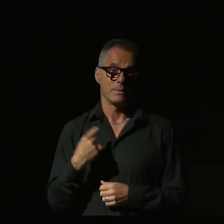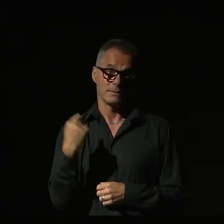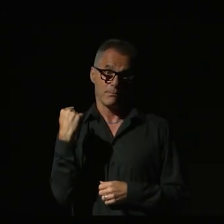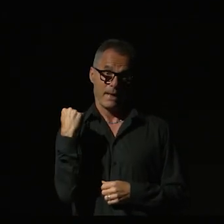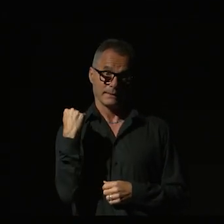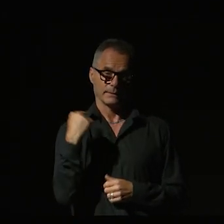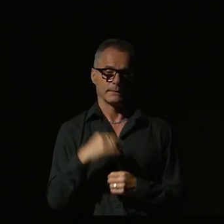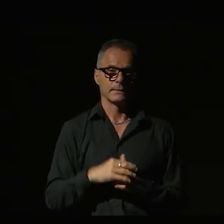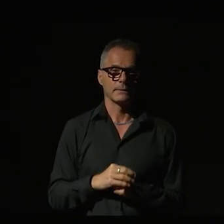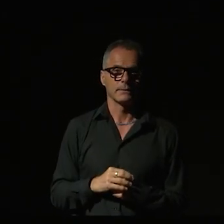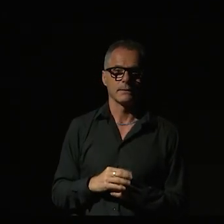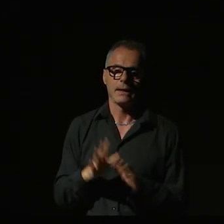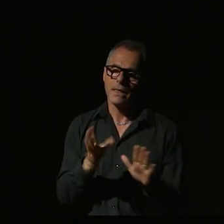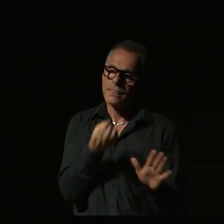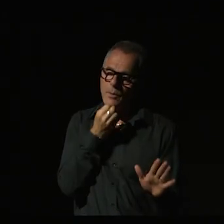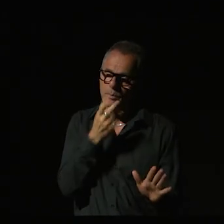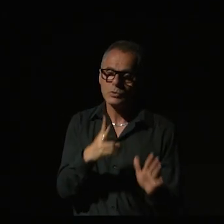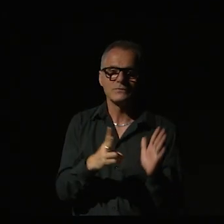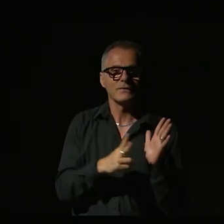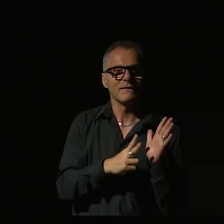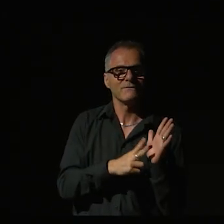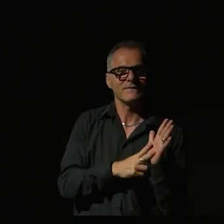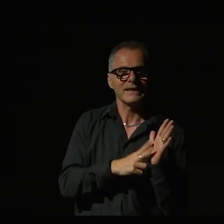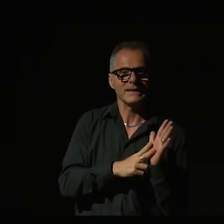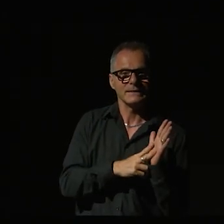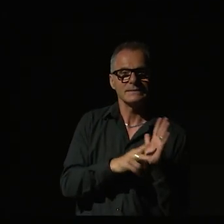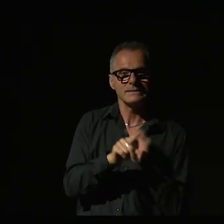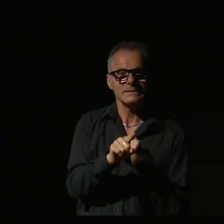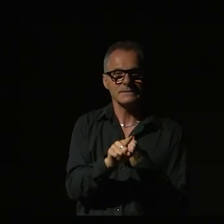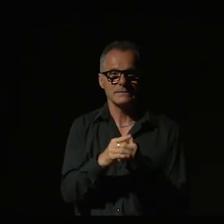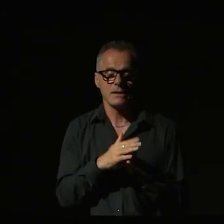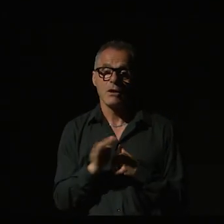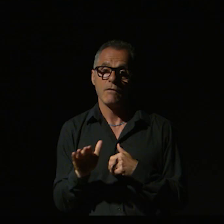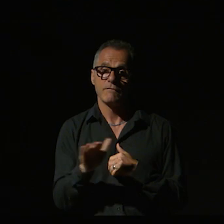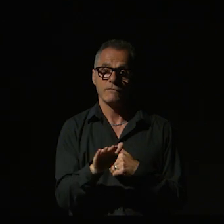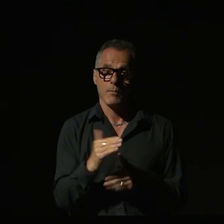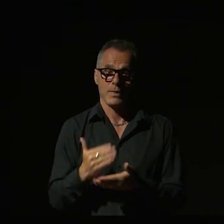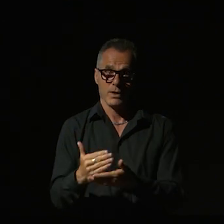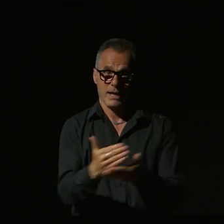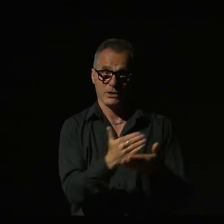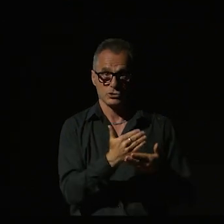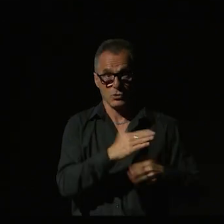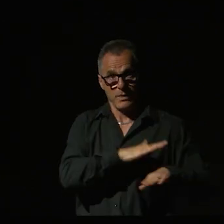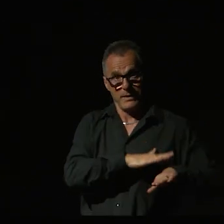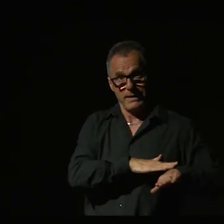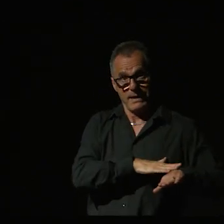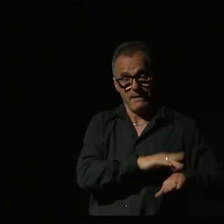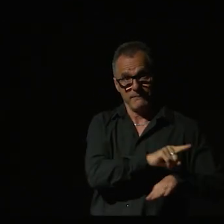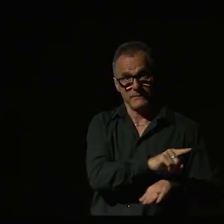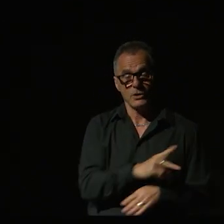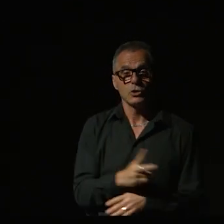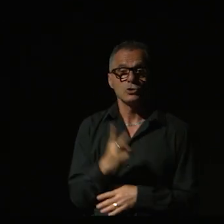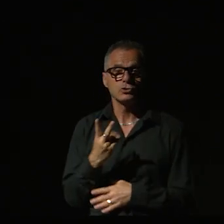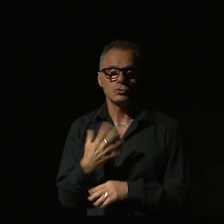the marvellous 'Venus Kallipygos' also from the Cesarini collection on the left-hand side, two crouching Venuses